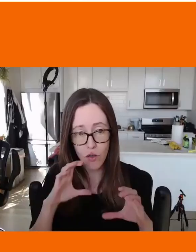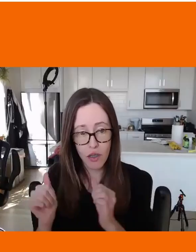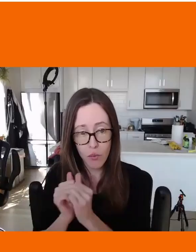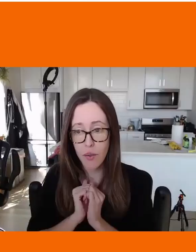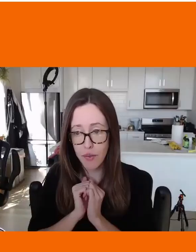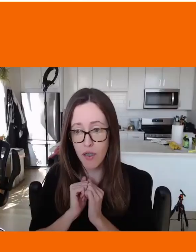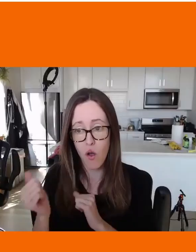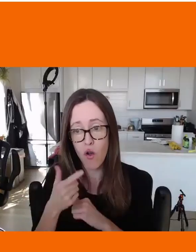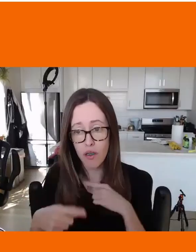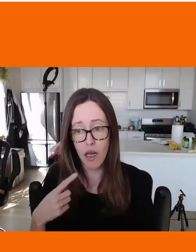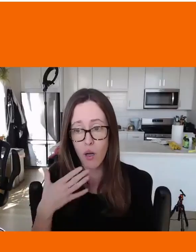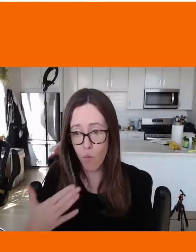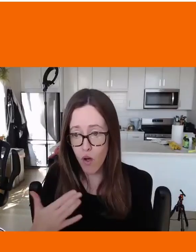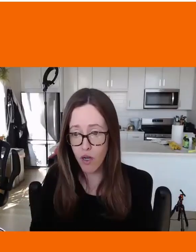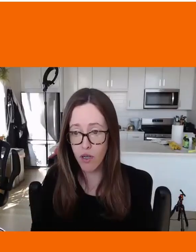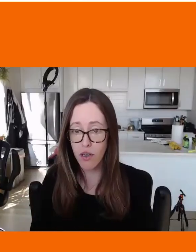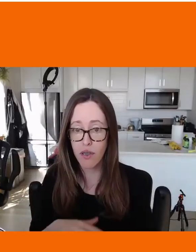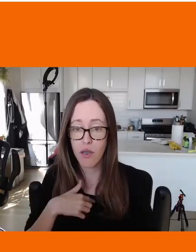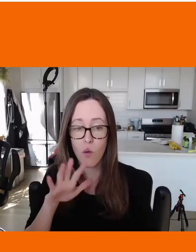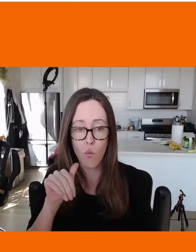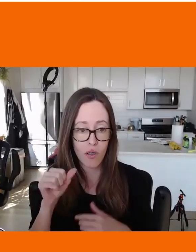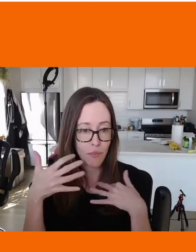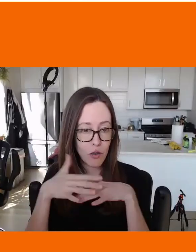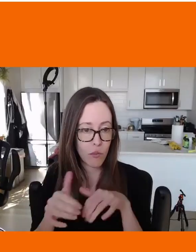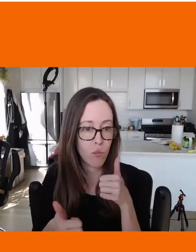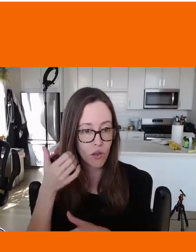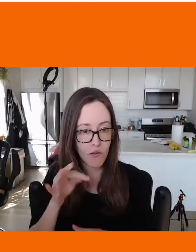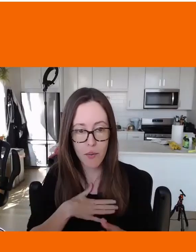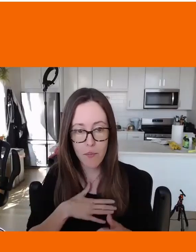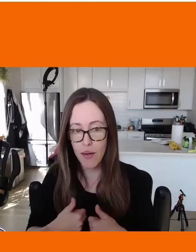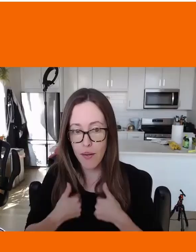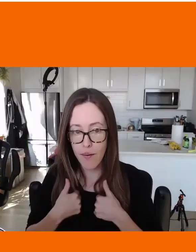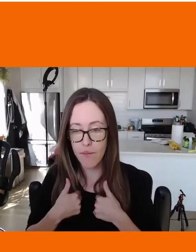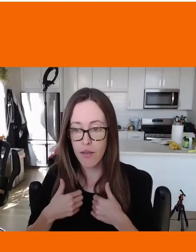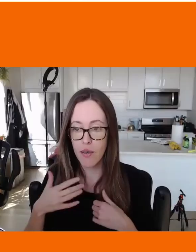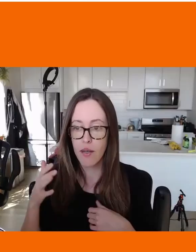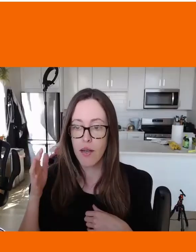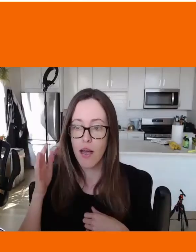learned sign language to be able to communicate with me. And they all sign very well. I was mainstreamed for most of my life.